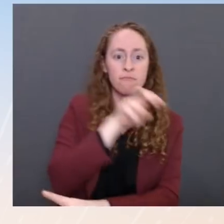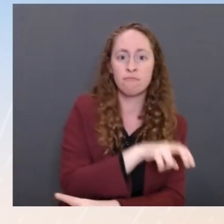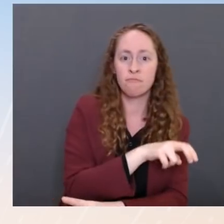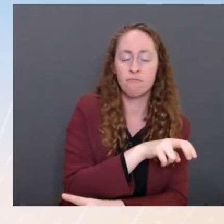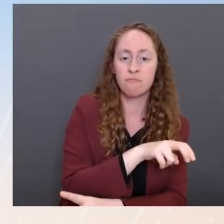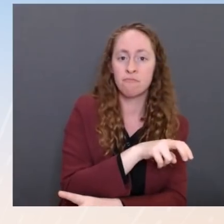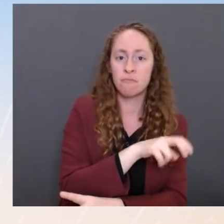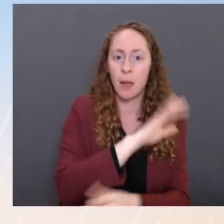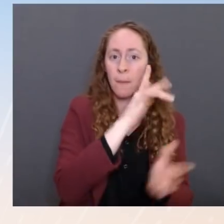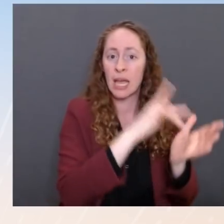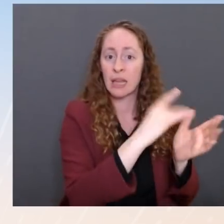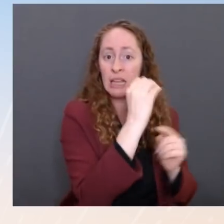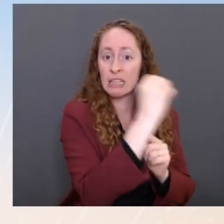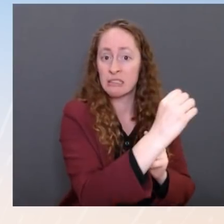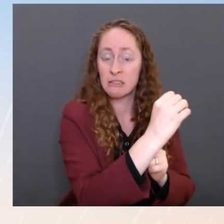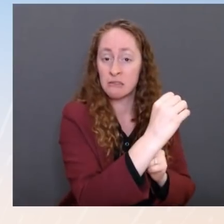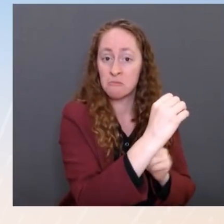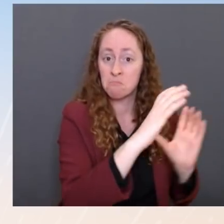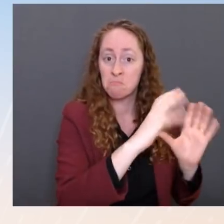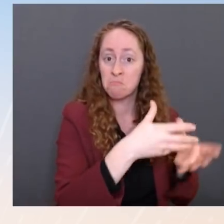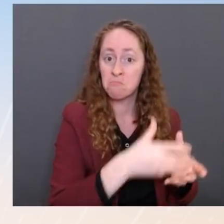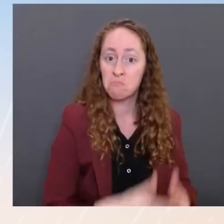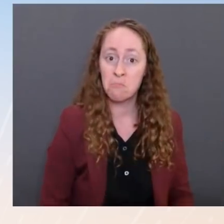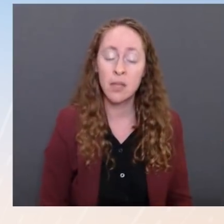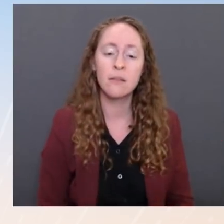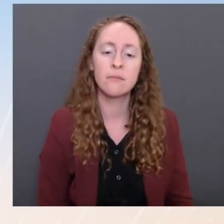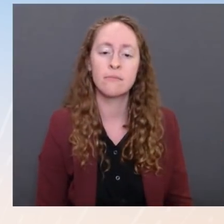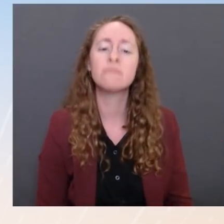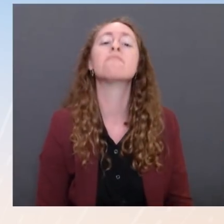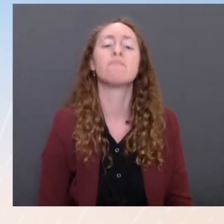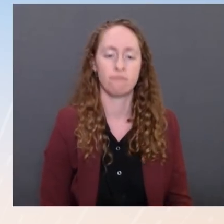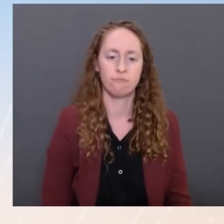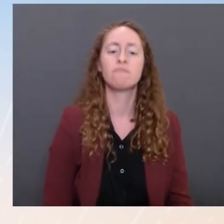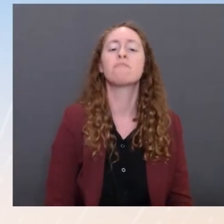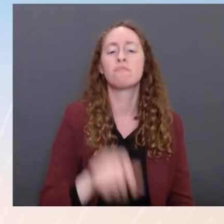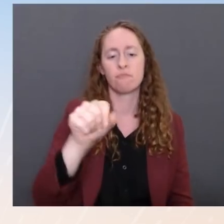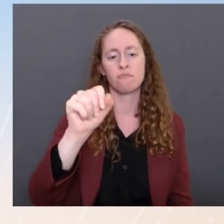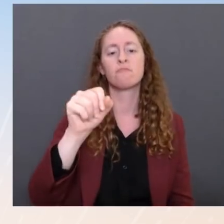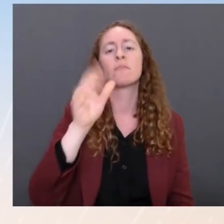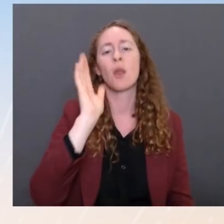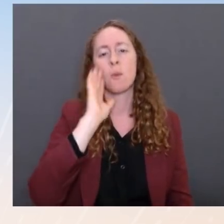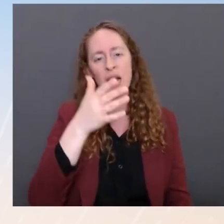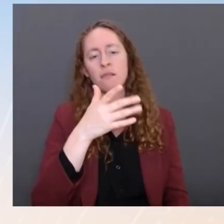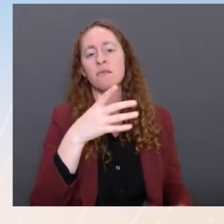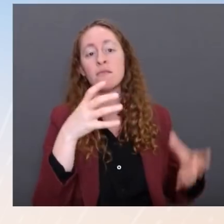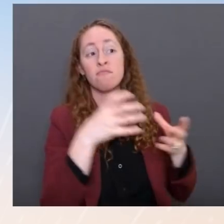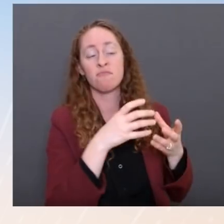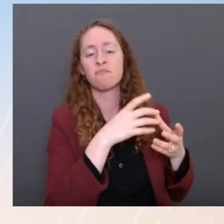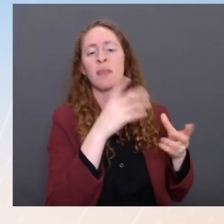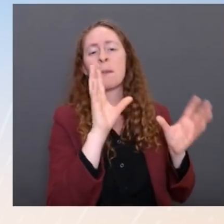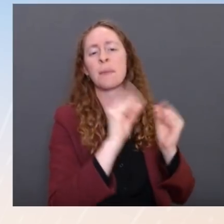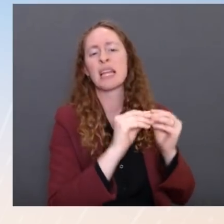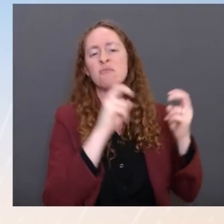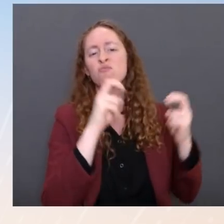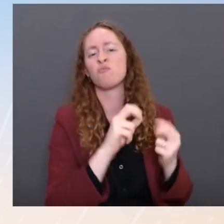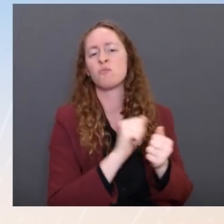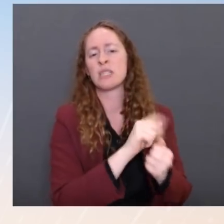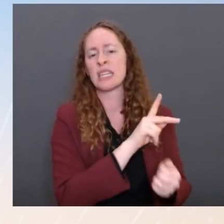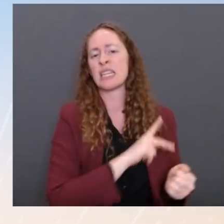And on the second part of your question, I think you're referring to what his travel might look like in June around the other summits. We're still finalizing what that looks like.